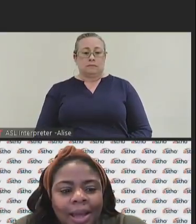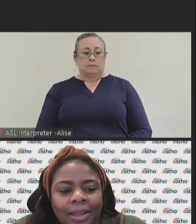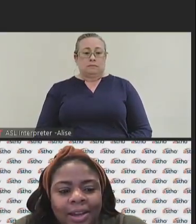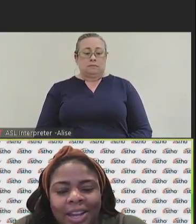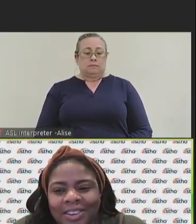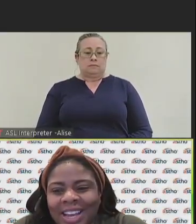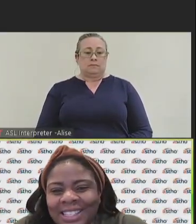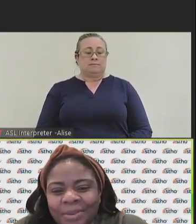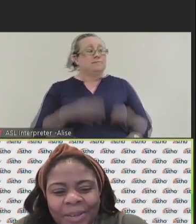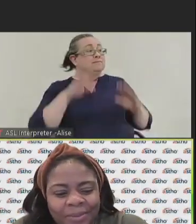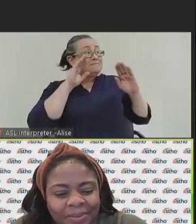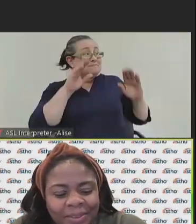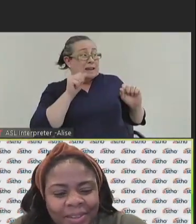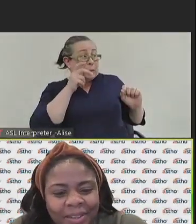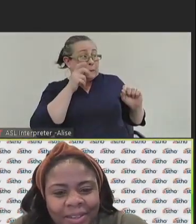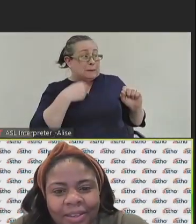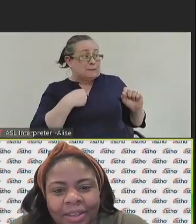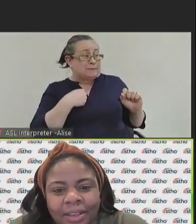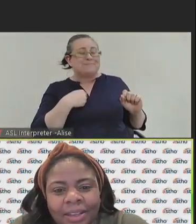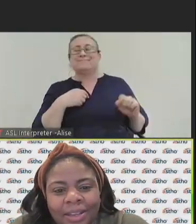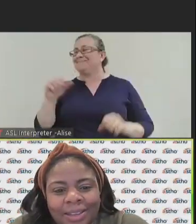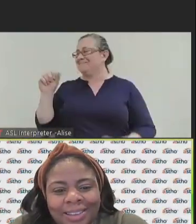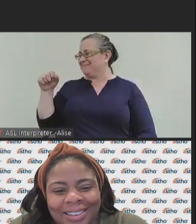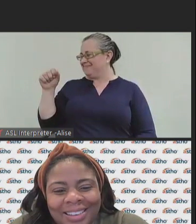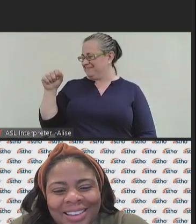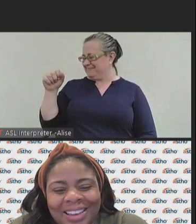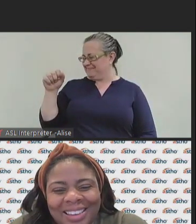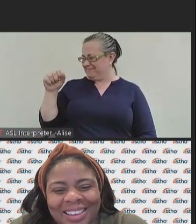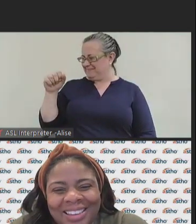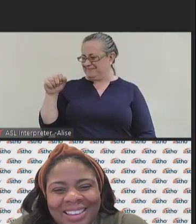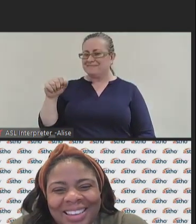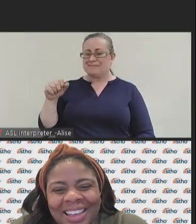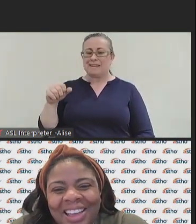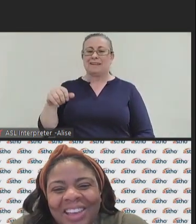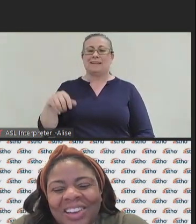Erica McGowan: Hi, there. Can you guys hear me? Robert Hopkins: Loud and clear, and I see your face.